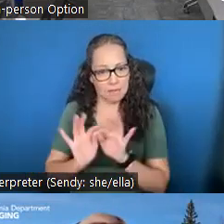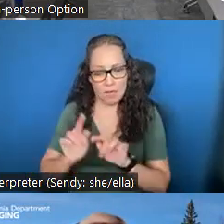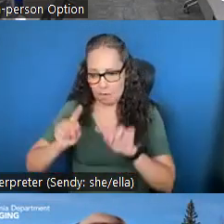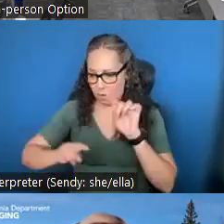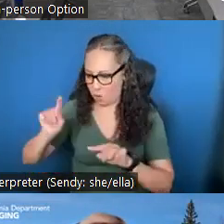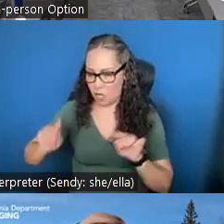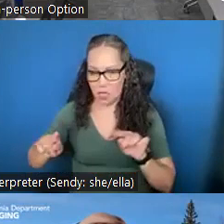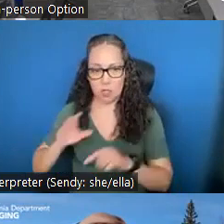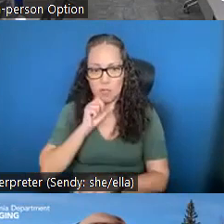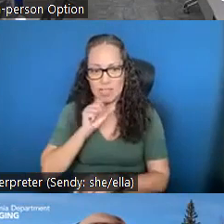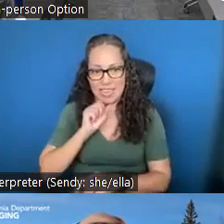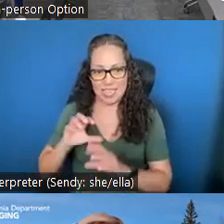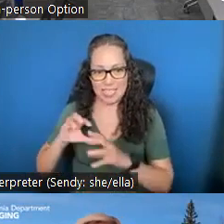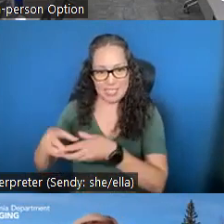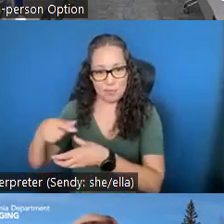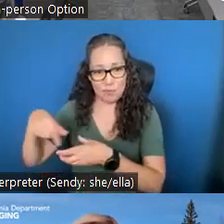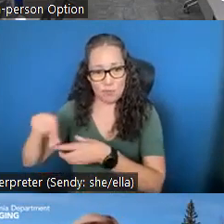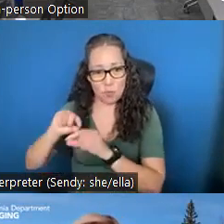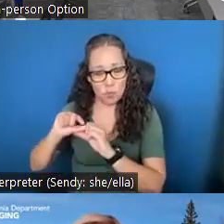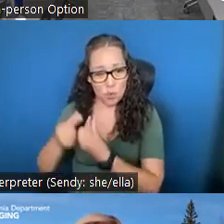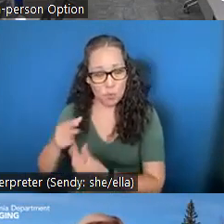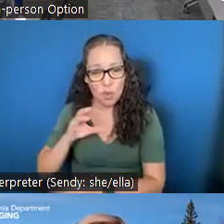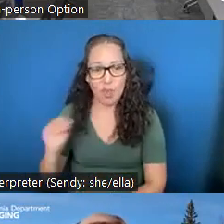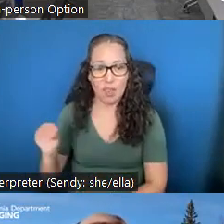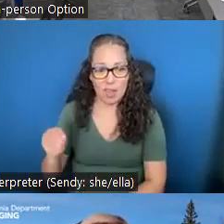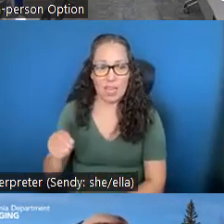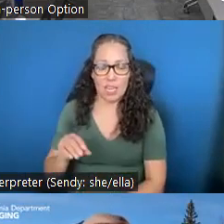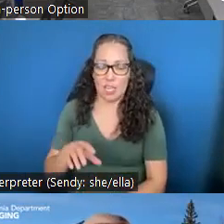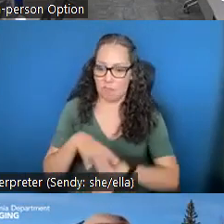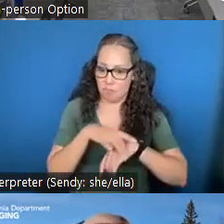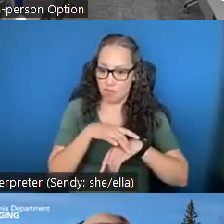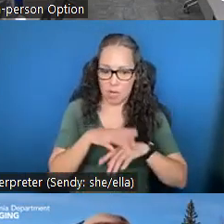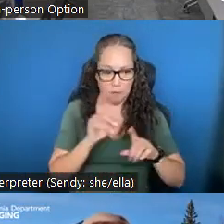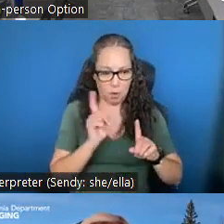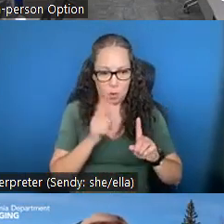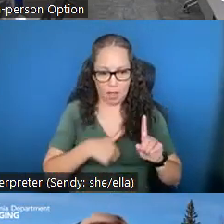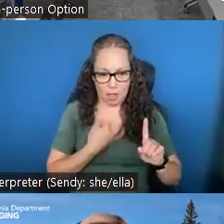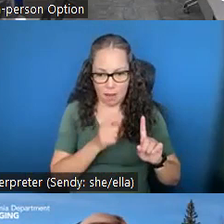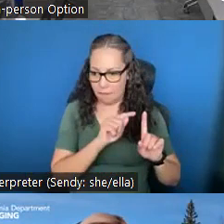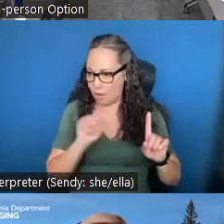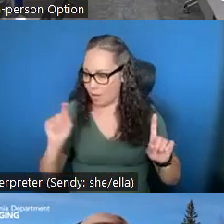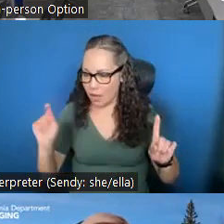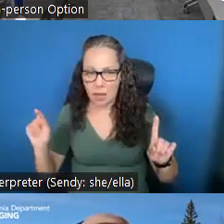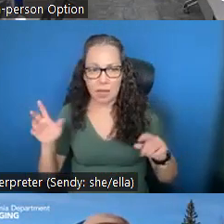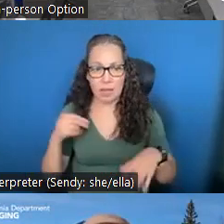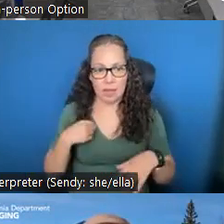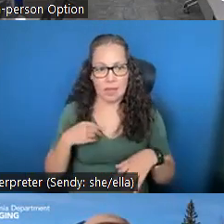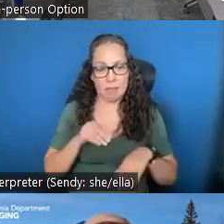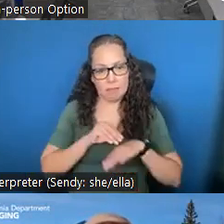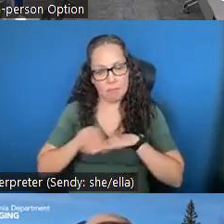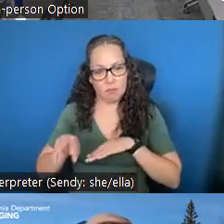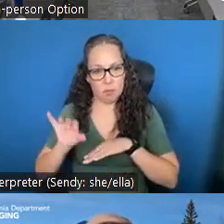aging Network geography and demographics are critical drivers of that variation each AAA